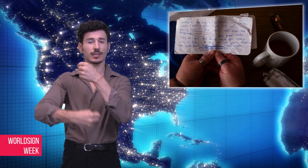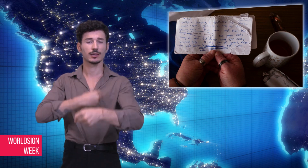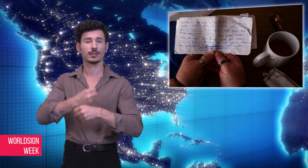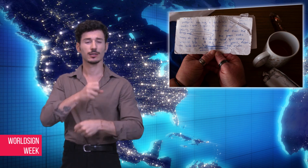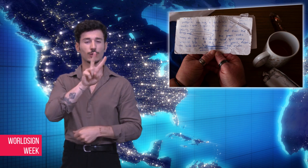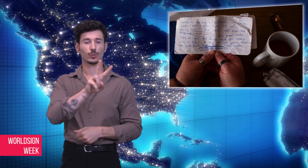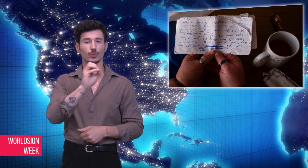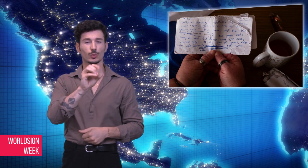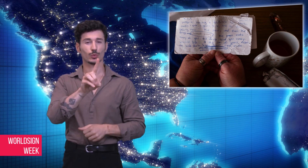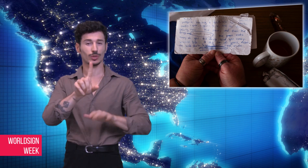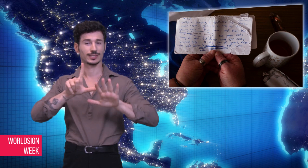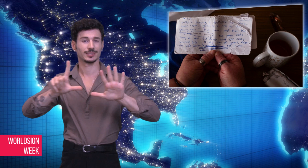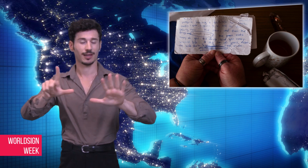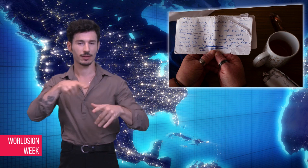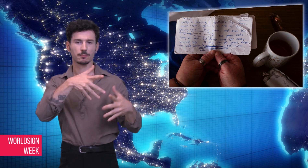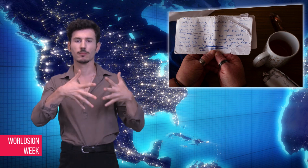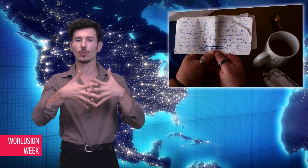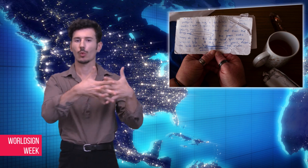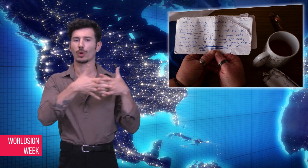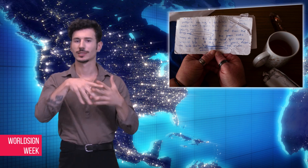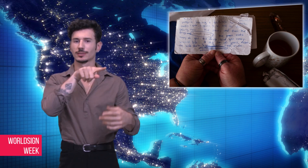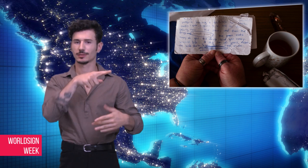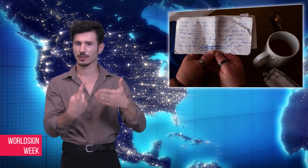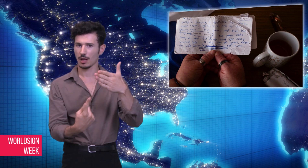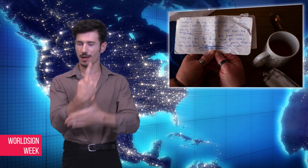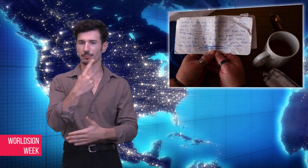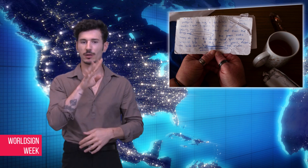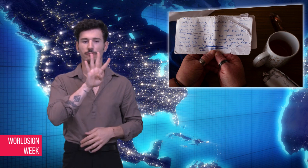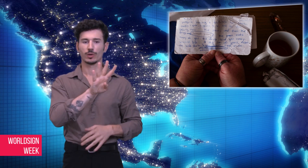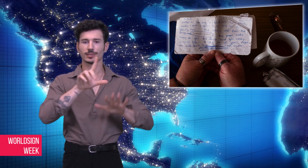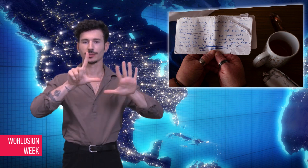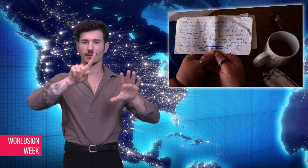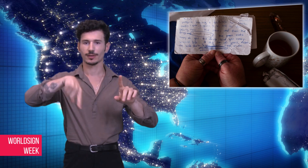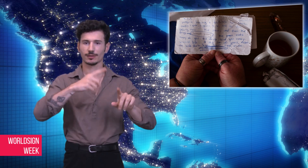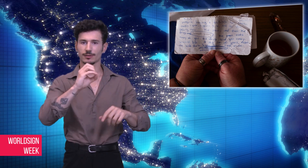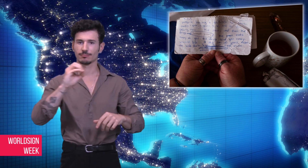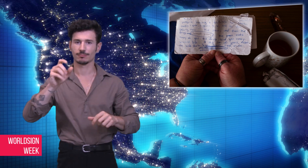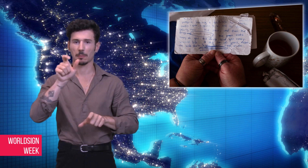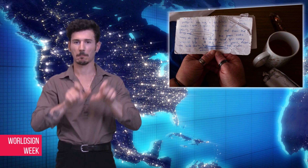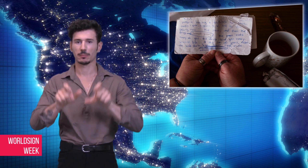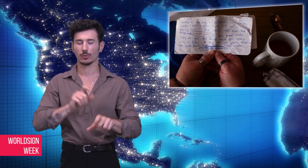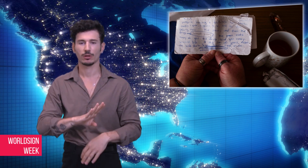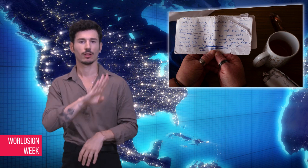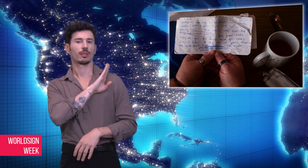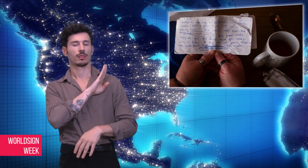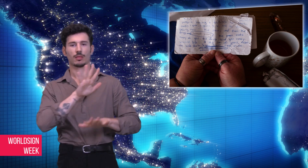In the US, 47,000 people died of opioid overdose in